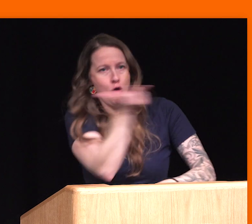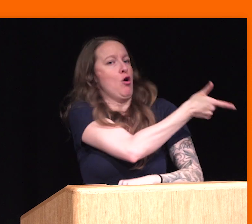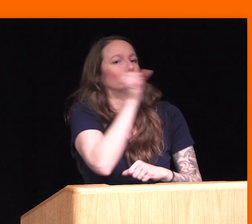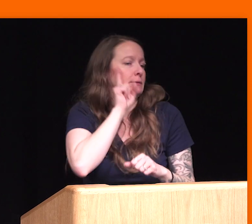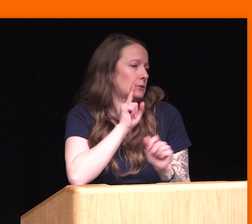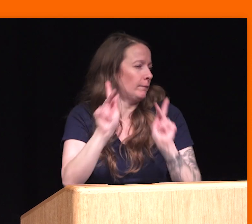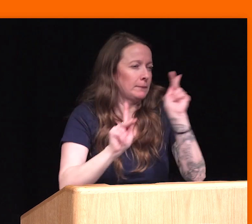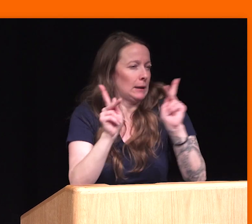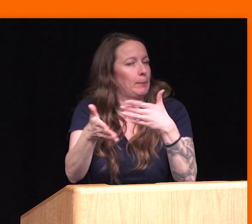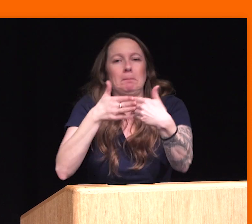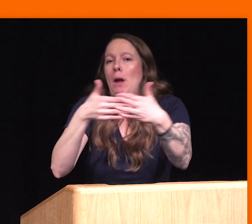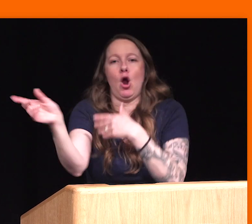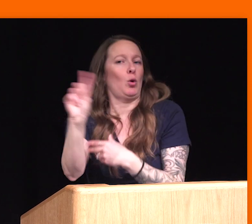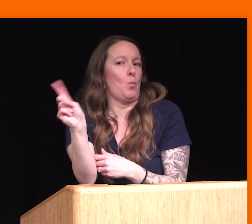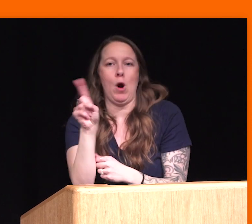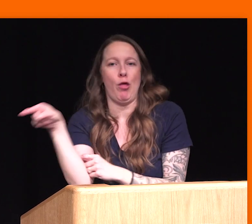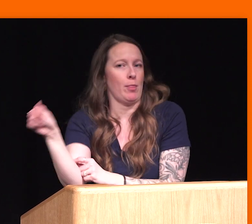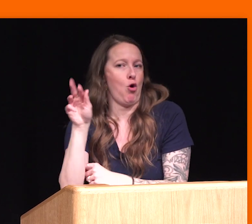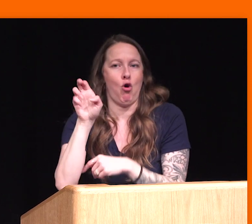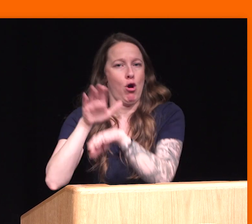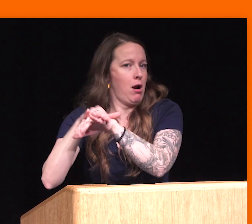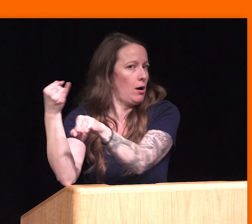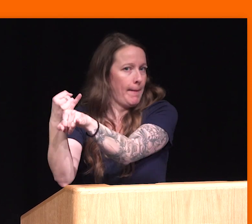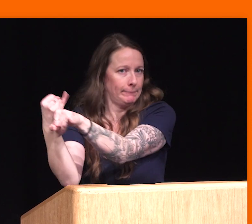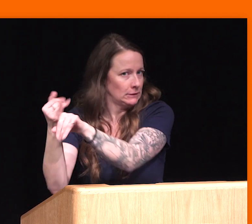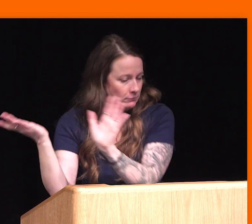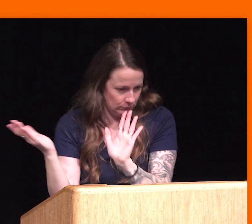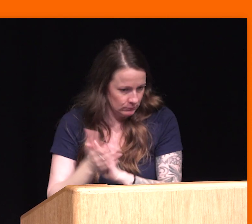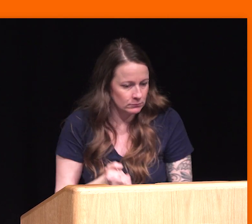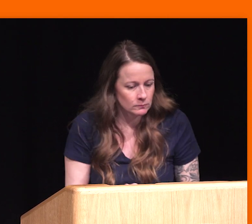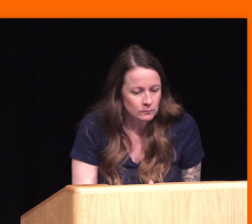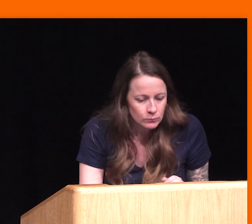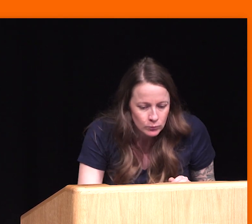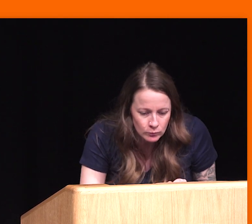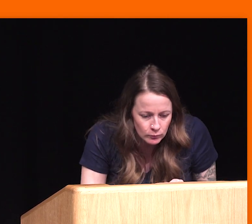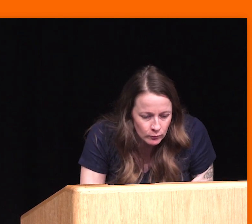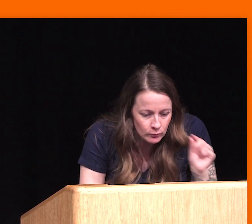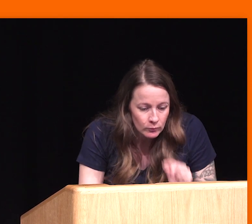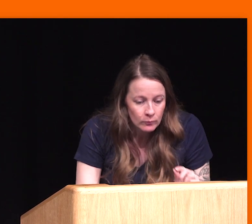So, we needed to make sure that all Deaf people, no matter where they were working, which campus they were working on,